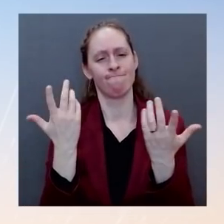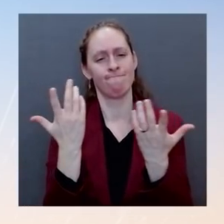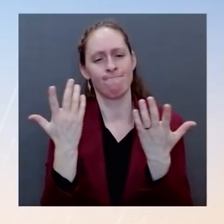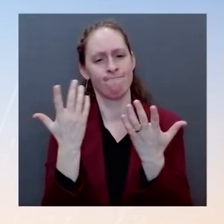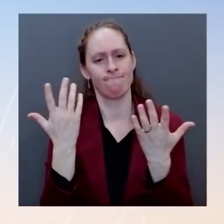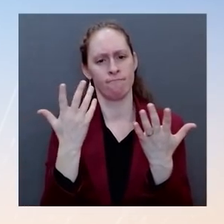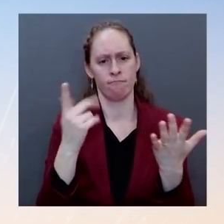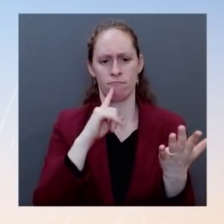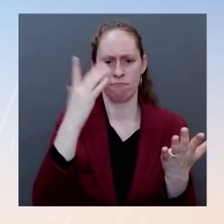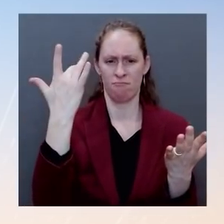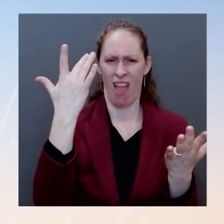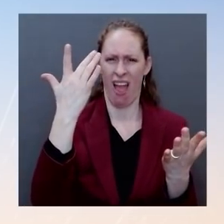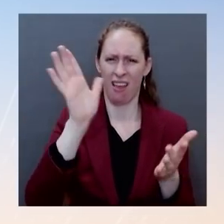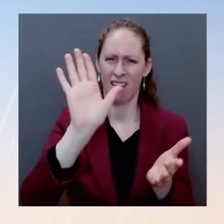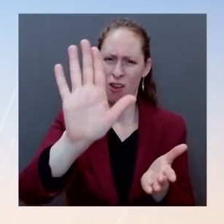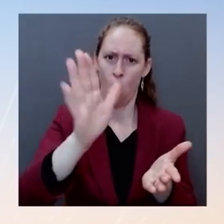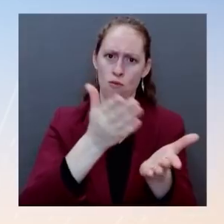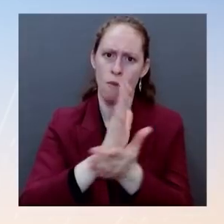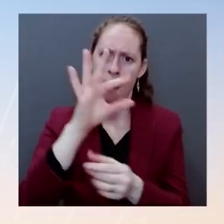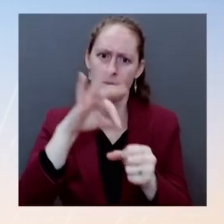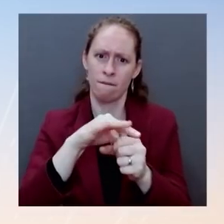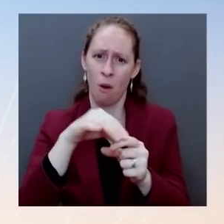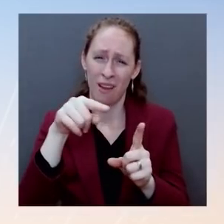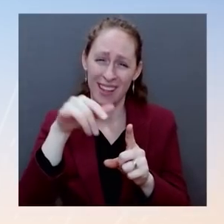and why it was important to potentially make changes